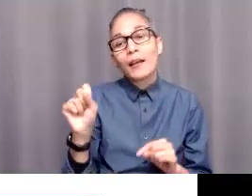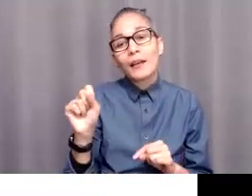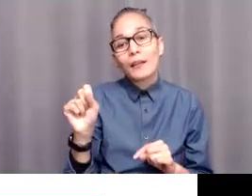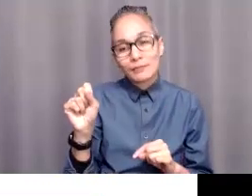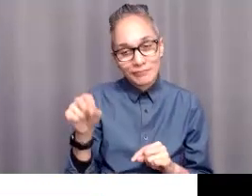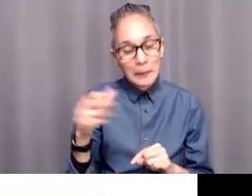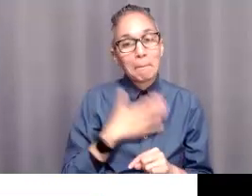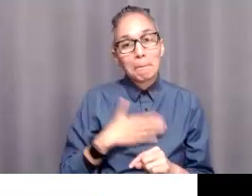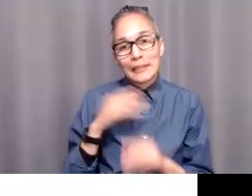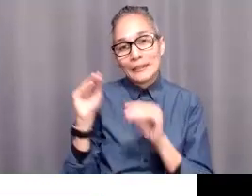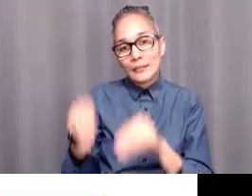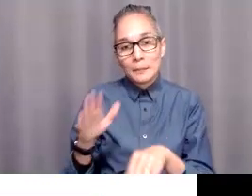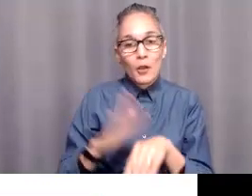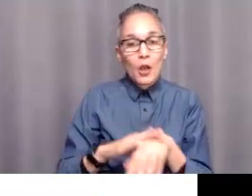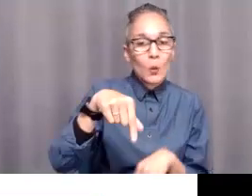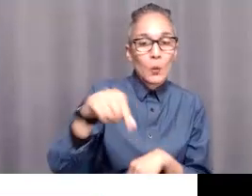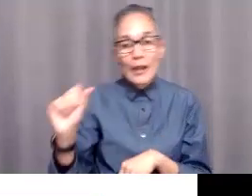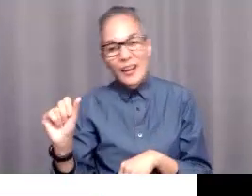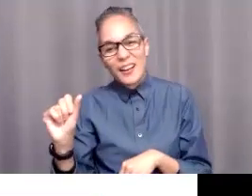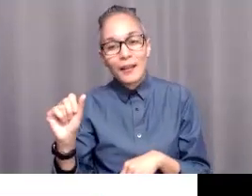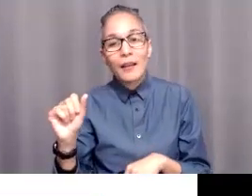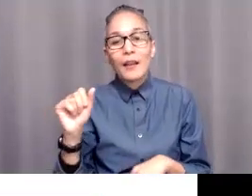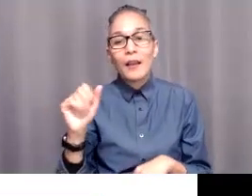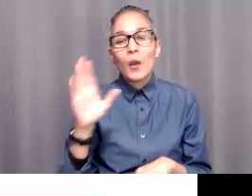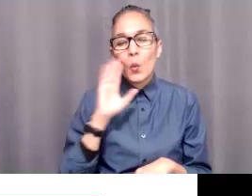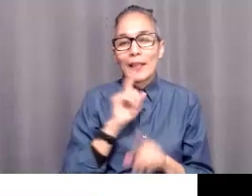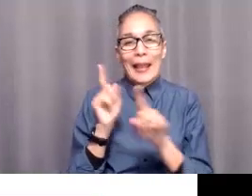Please put them in the Q&A and we'll answer them at the end of this.